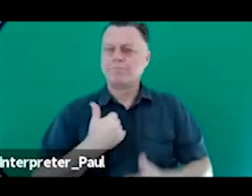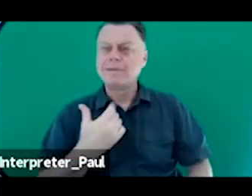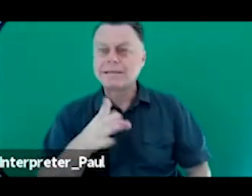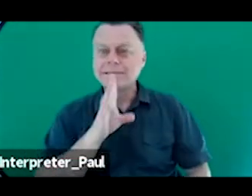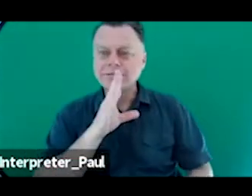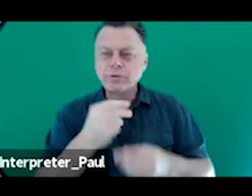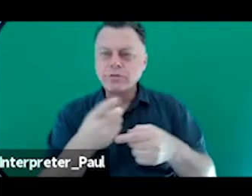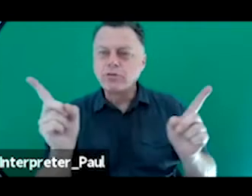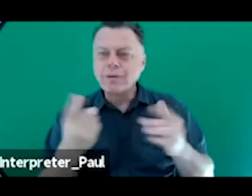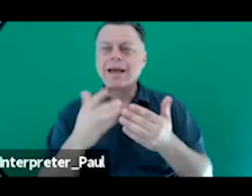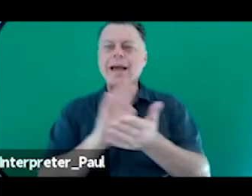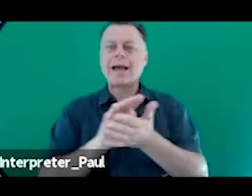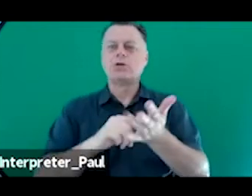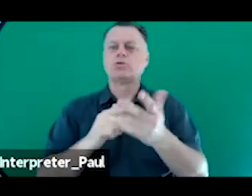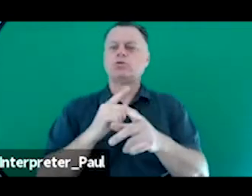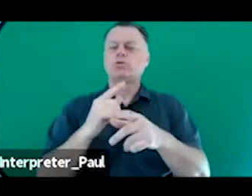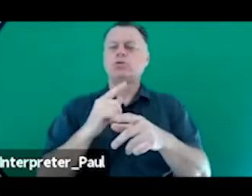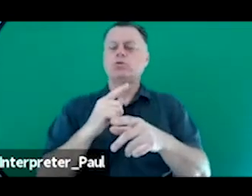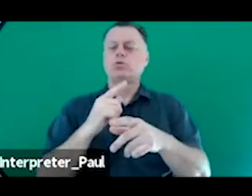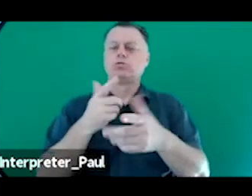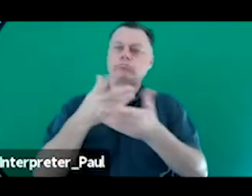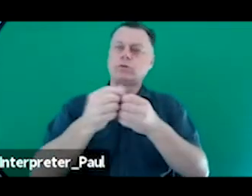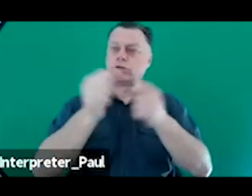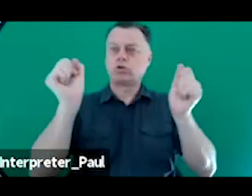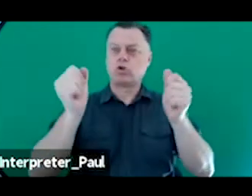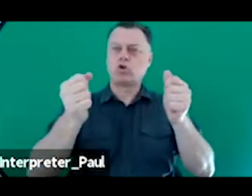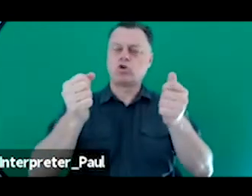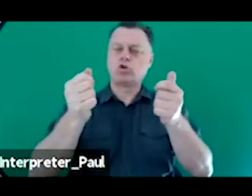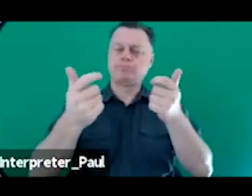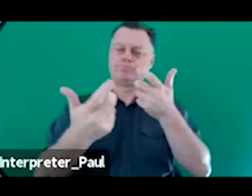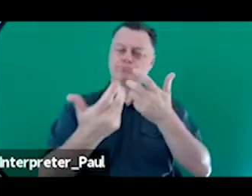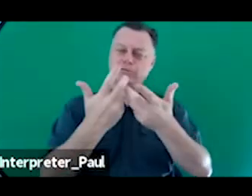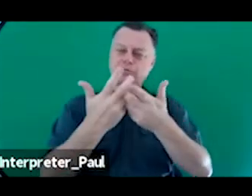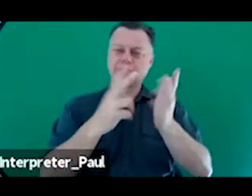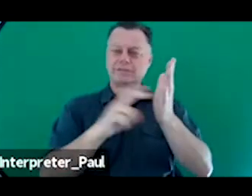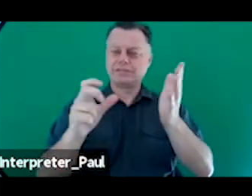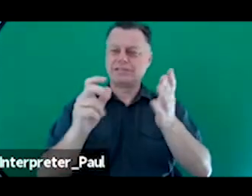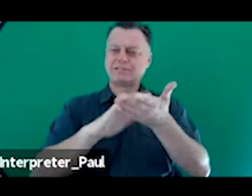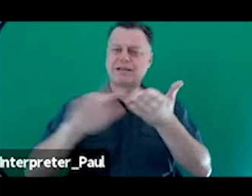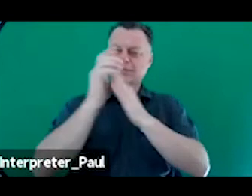about how to talk to your campus leaders and this is one of them. Shelley says, "I would ask them